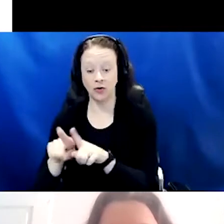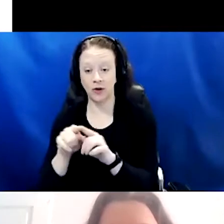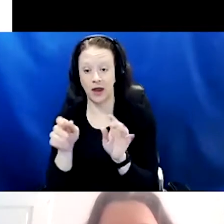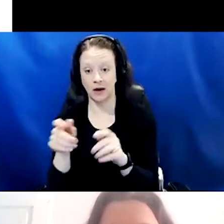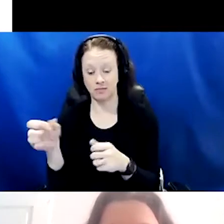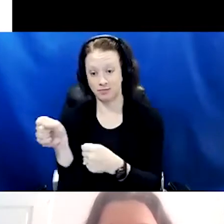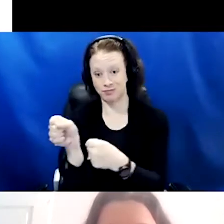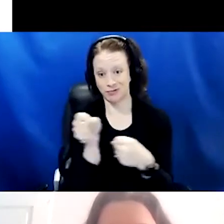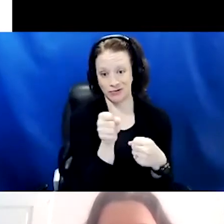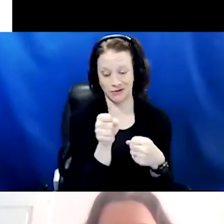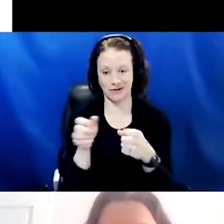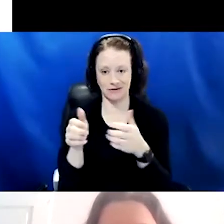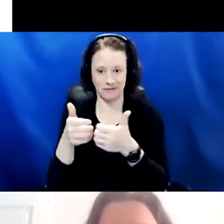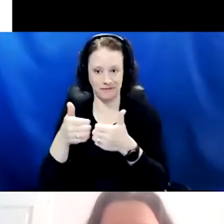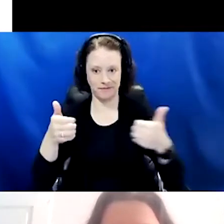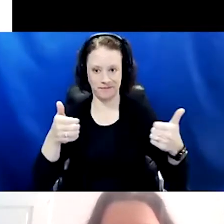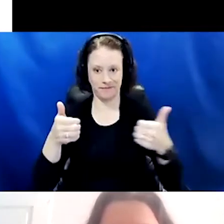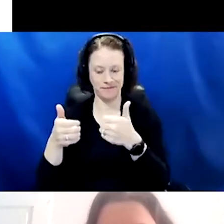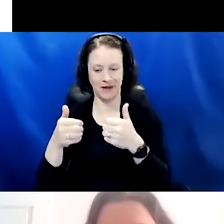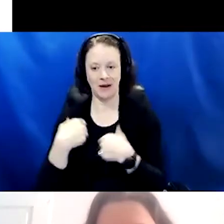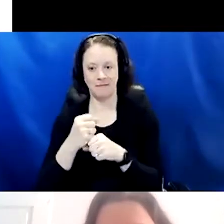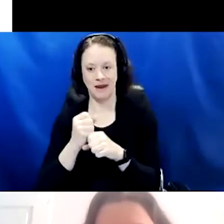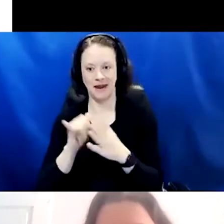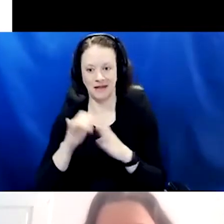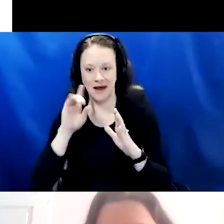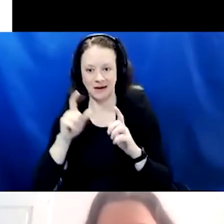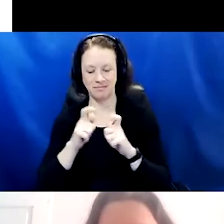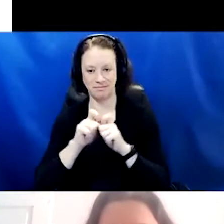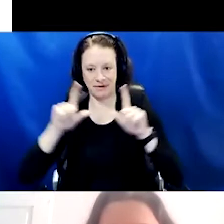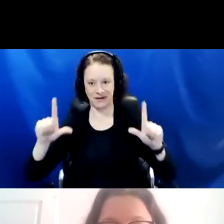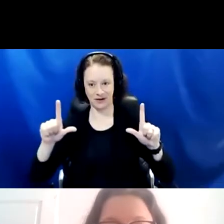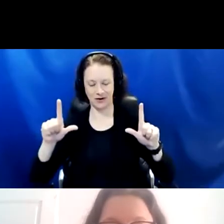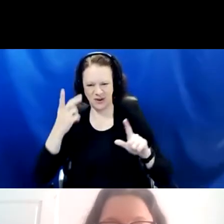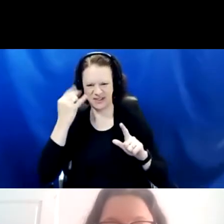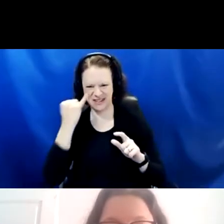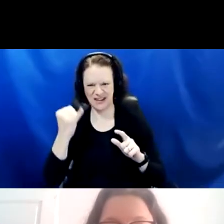by using the vertical bar to the right of the slides to make the videos bigger.